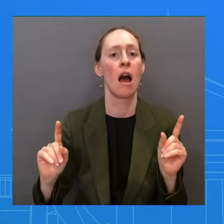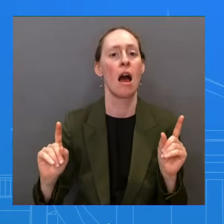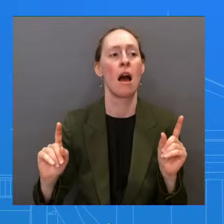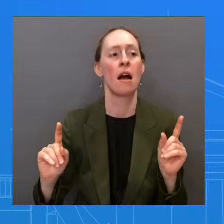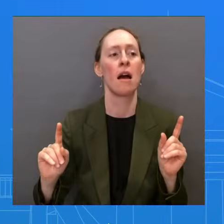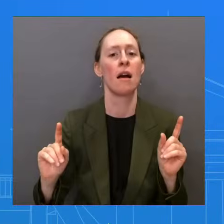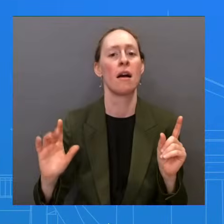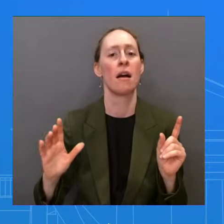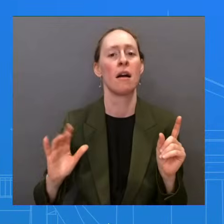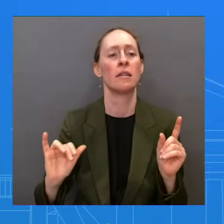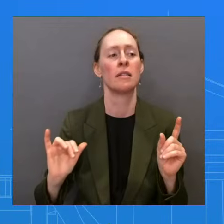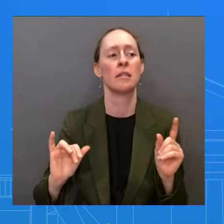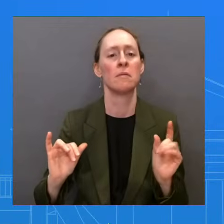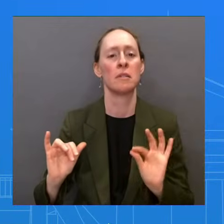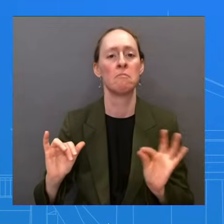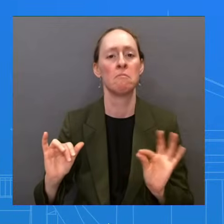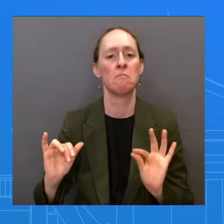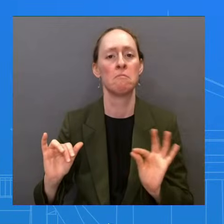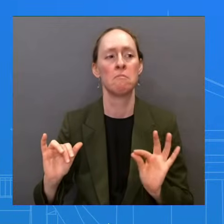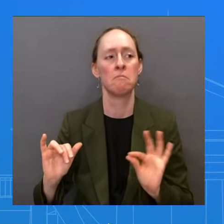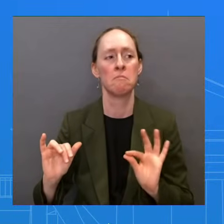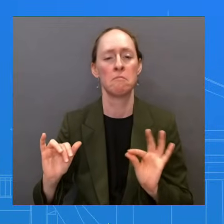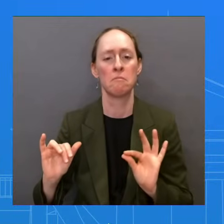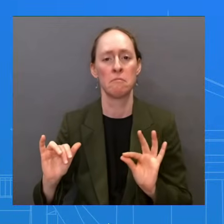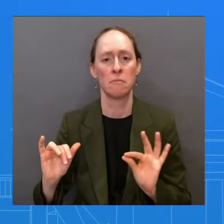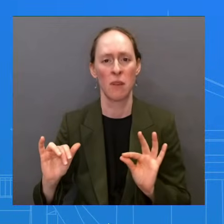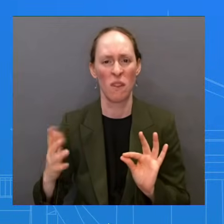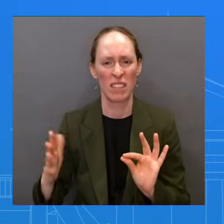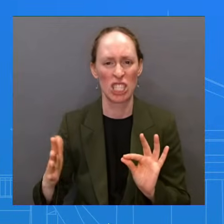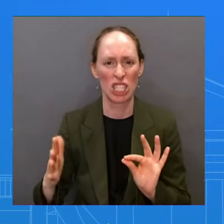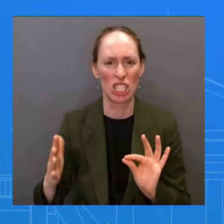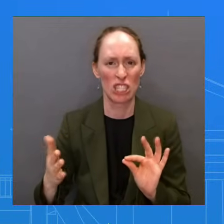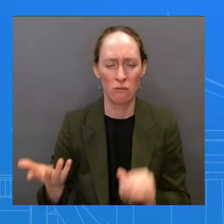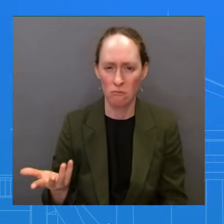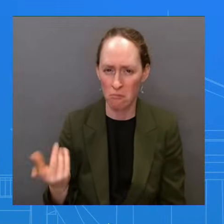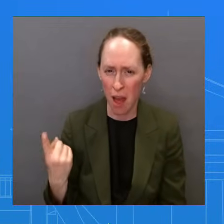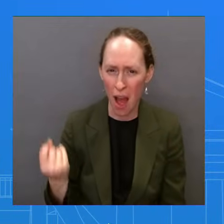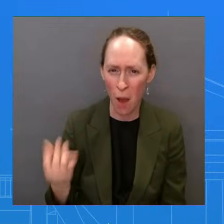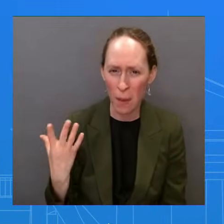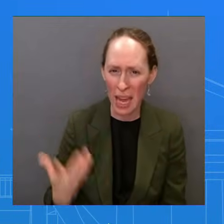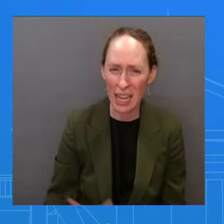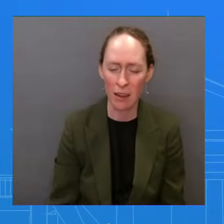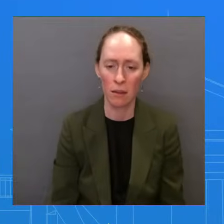and give the JOLTS openings report just a more broad- --